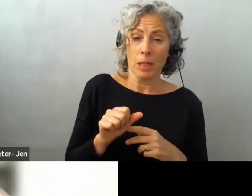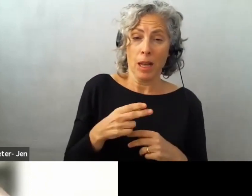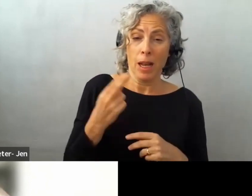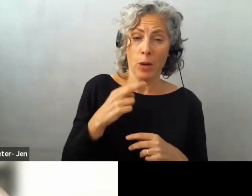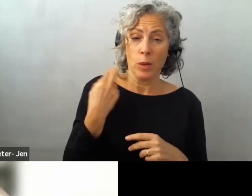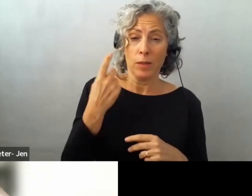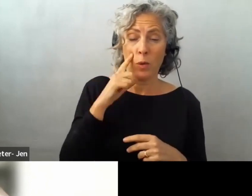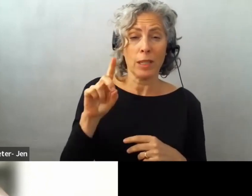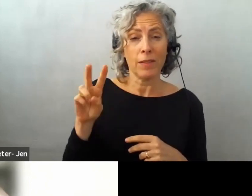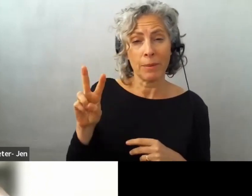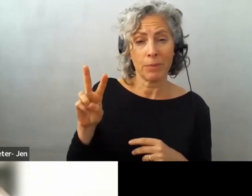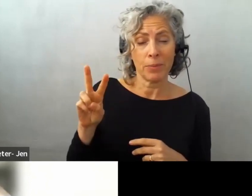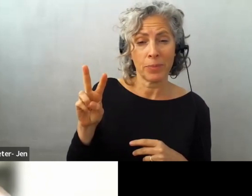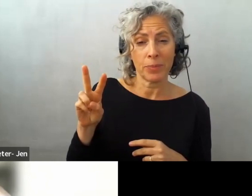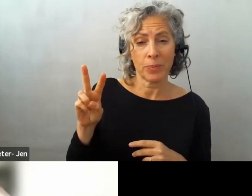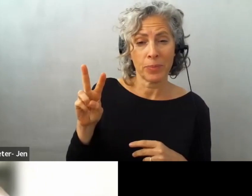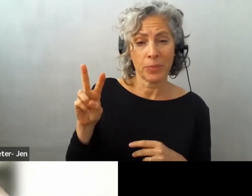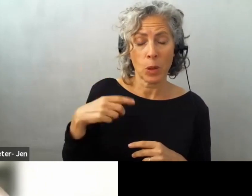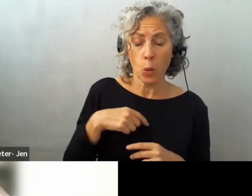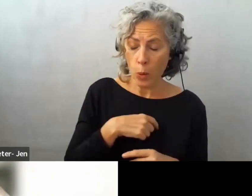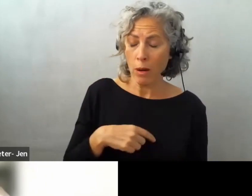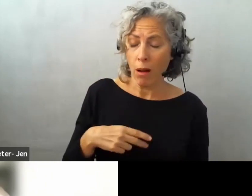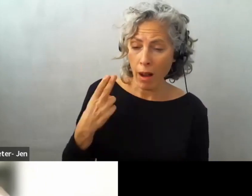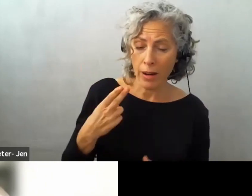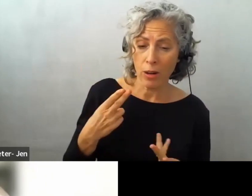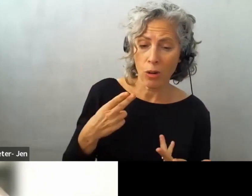violence, we are at higher risk of sexual psychological